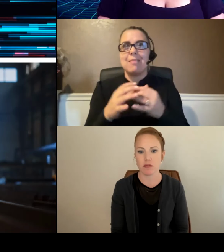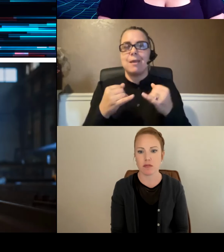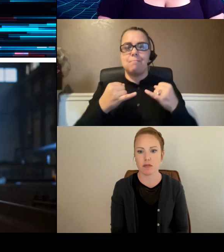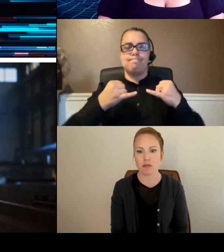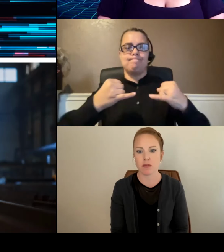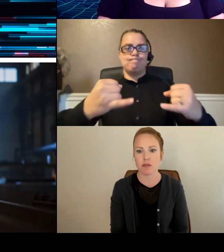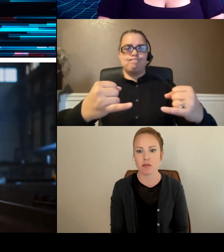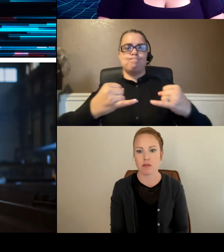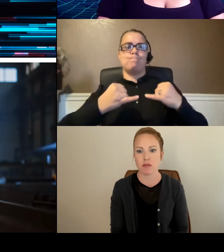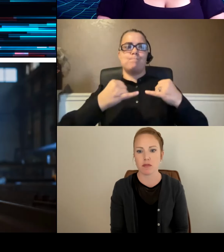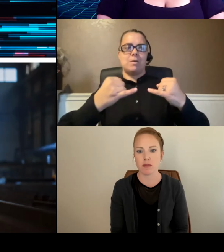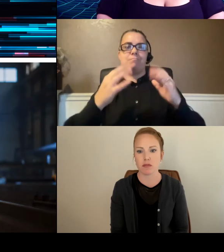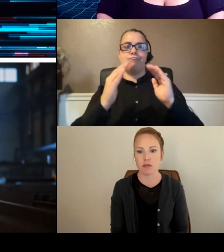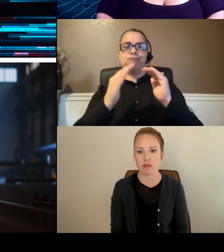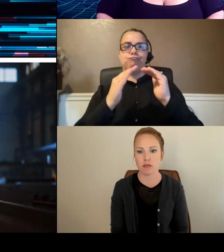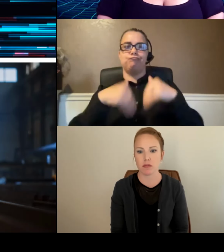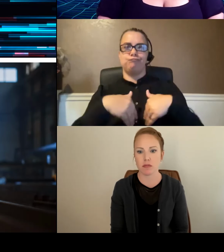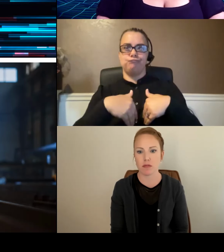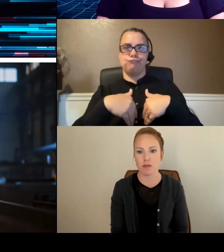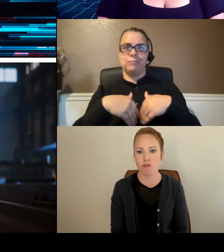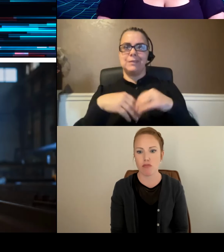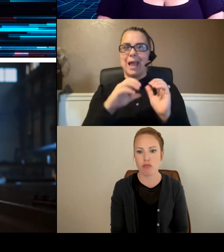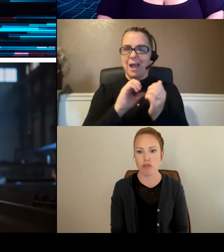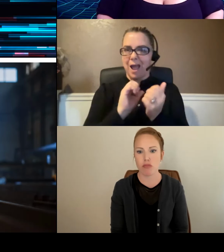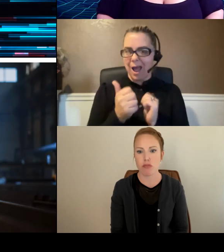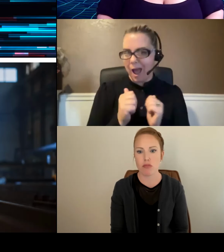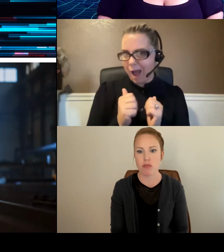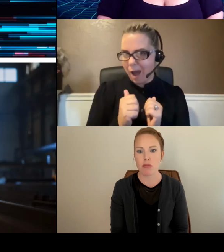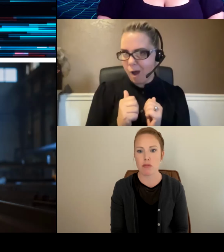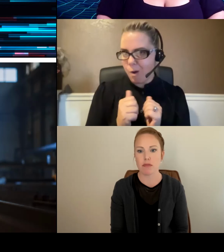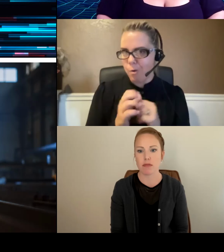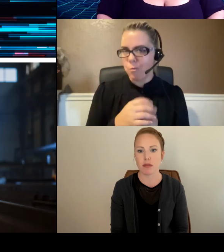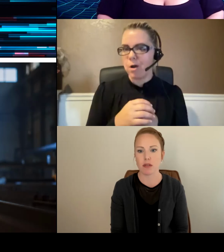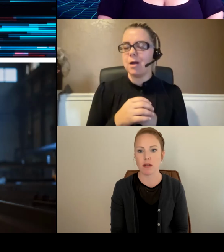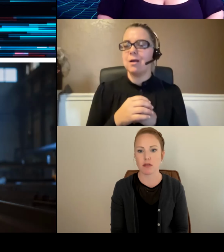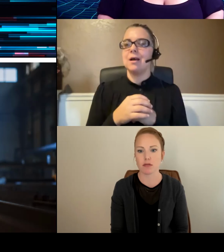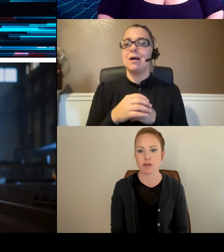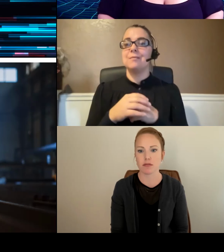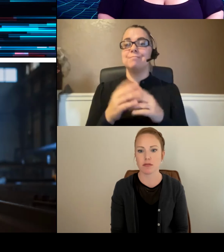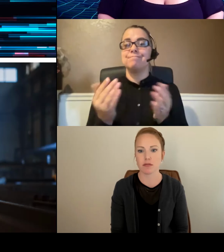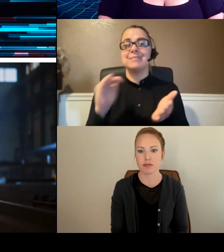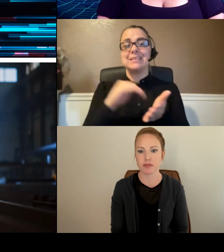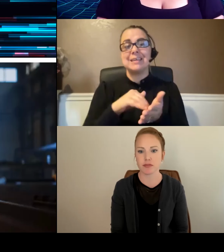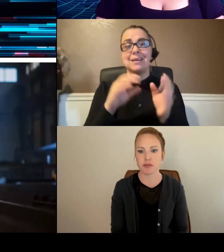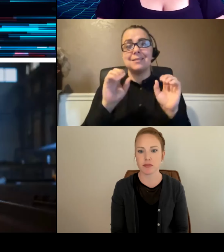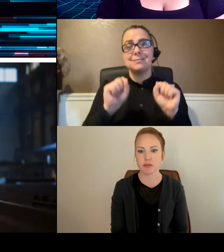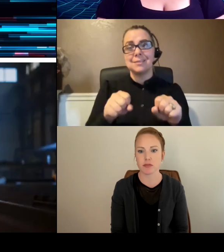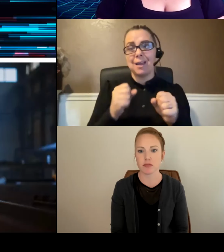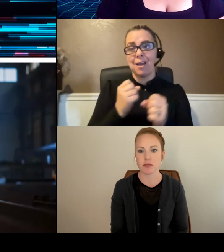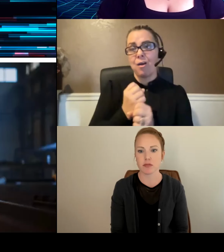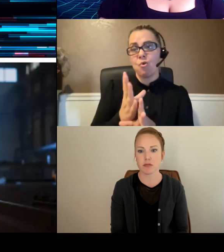someone's disability, but can potentially cause further and more severe harm to them.